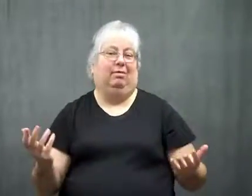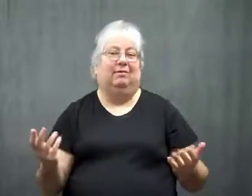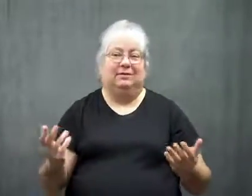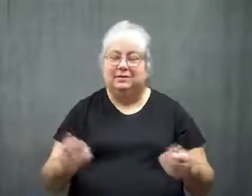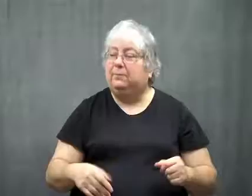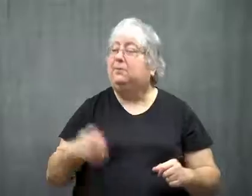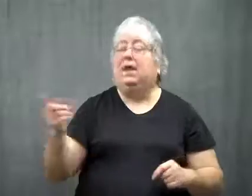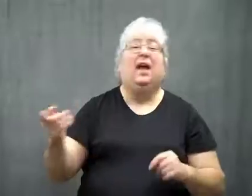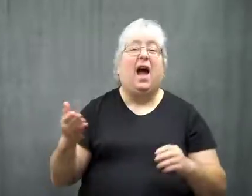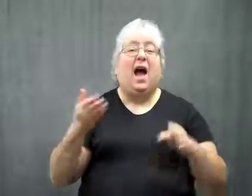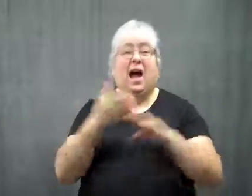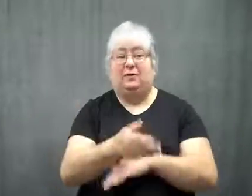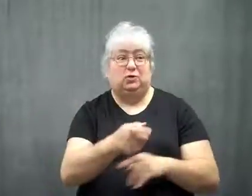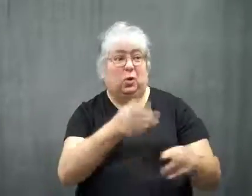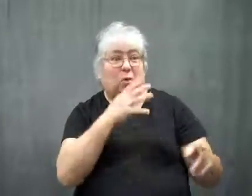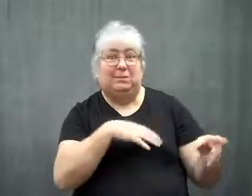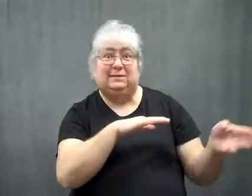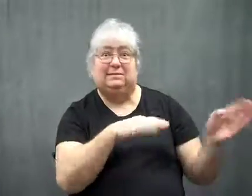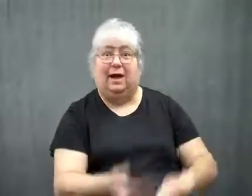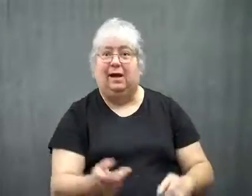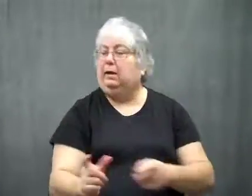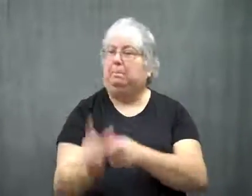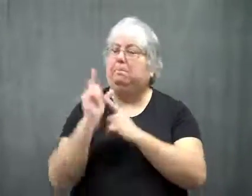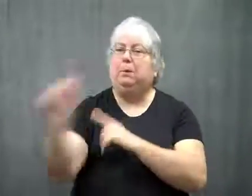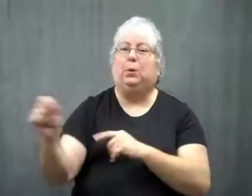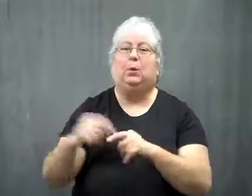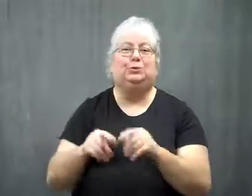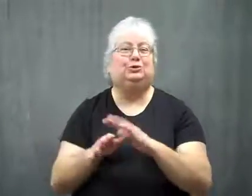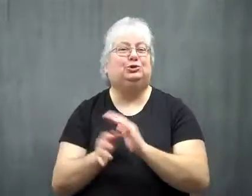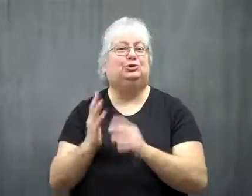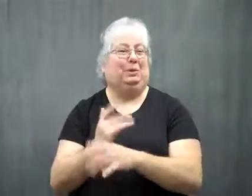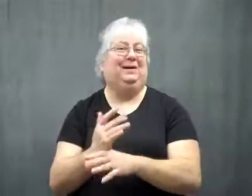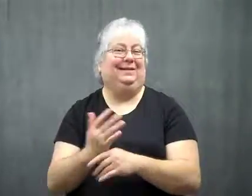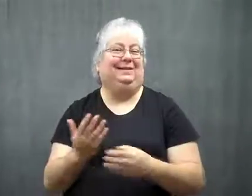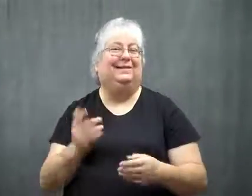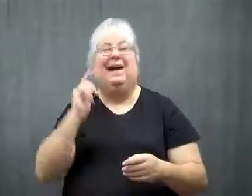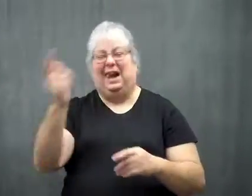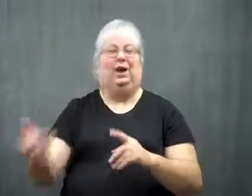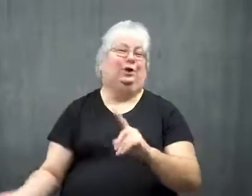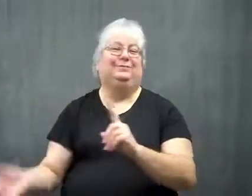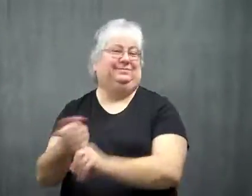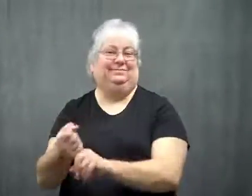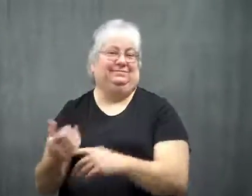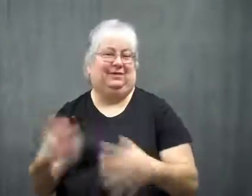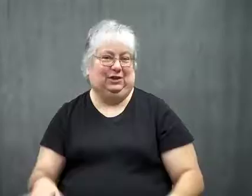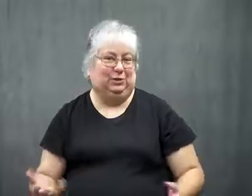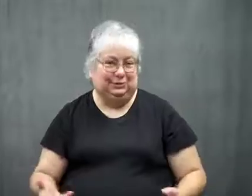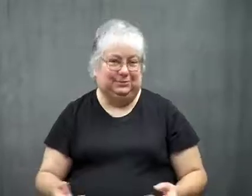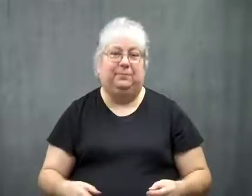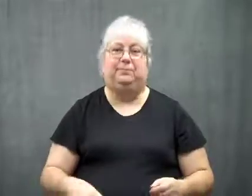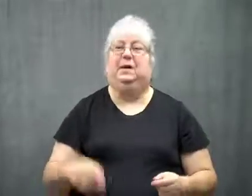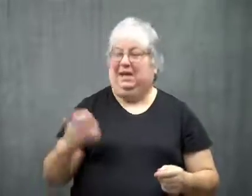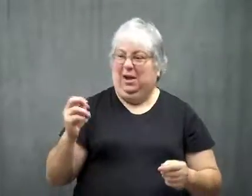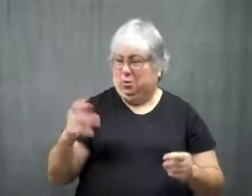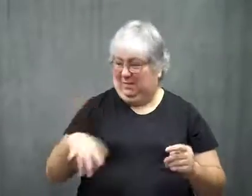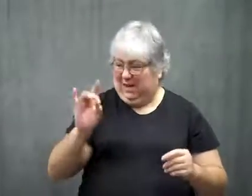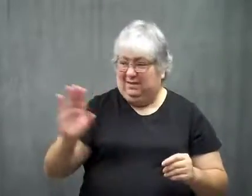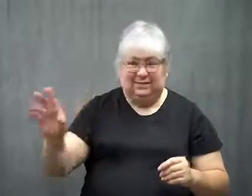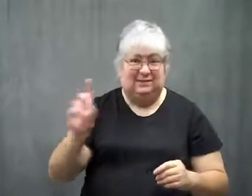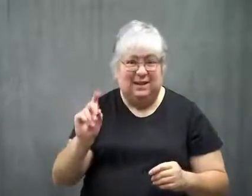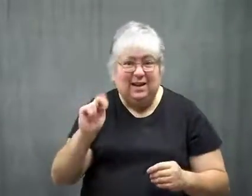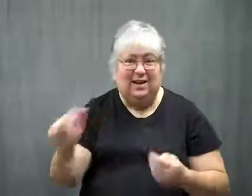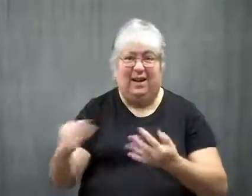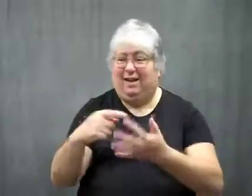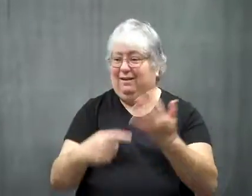After the woman was killed, he fled to Germany, where he was arrested.